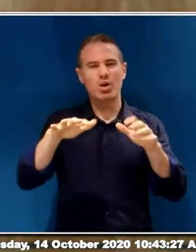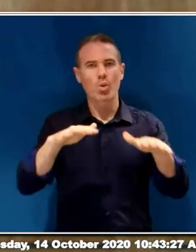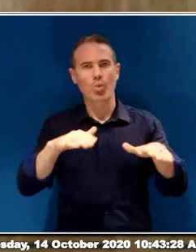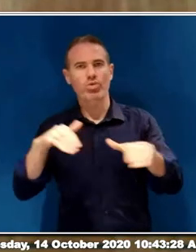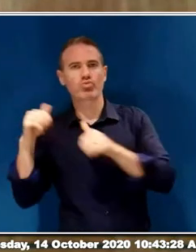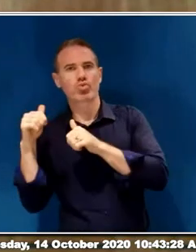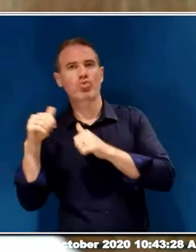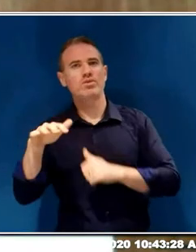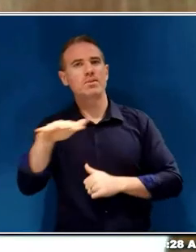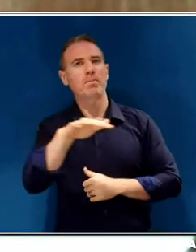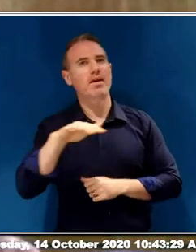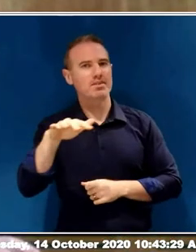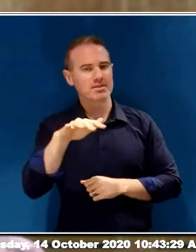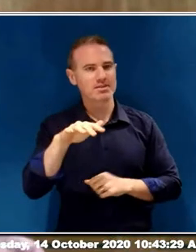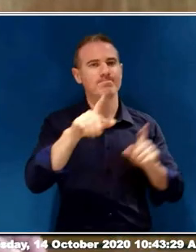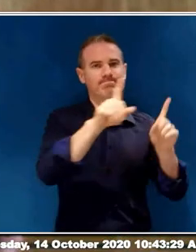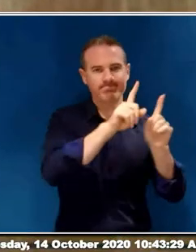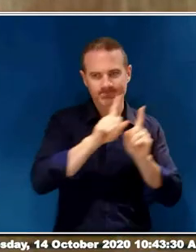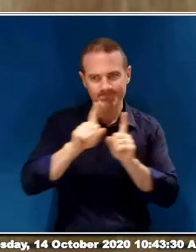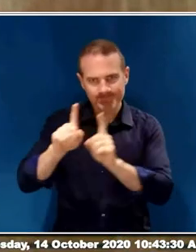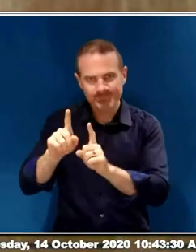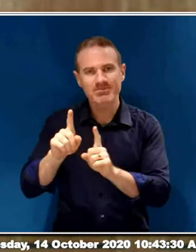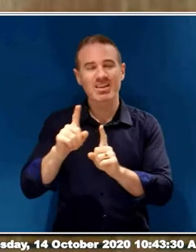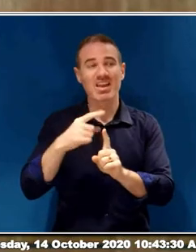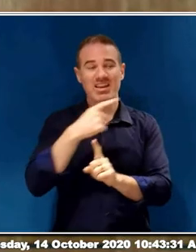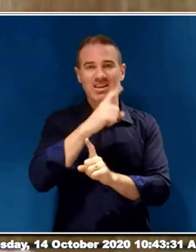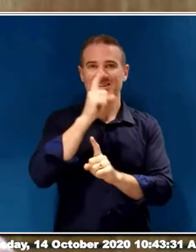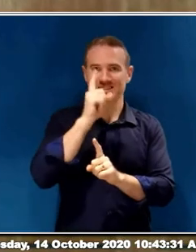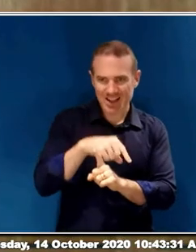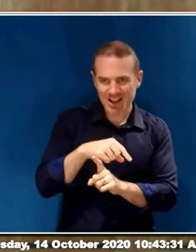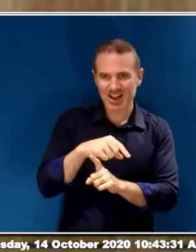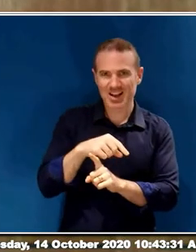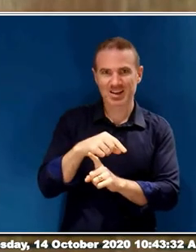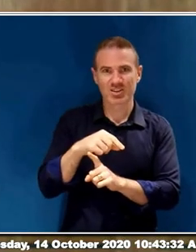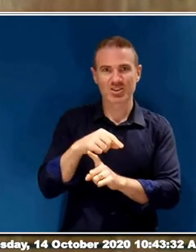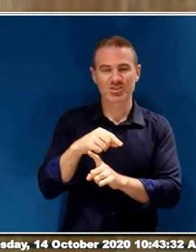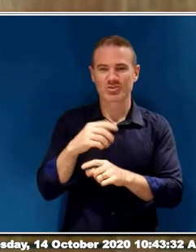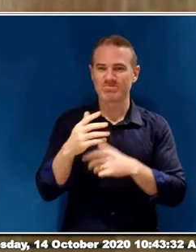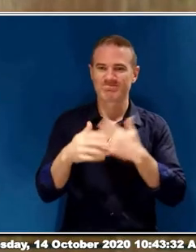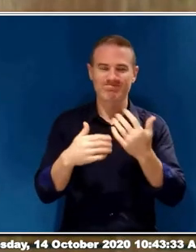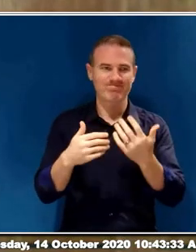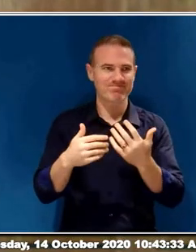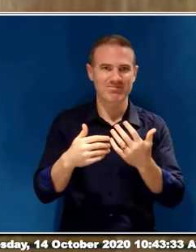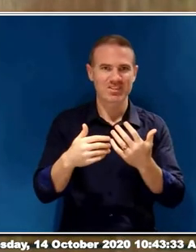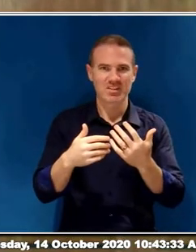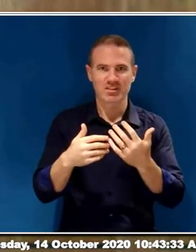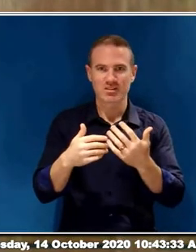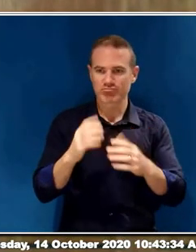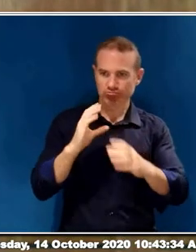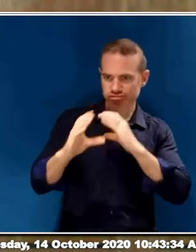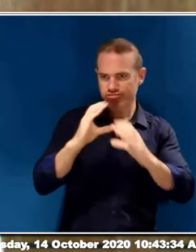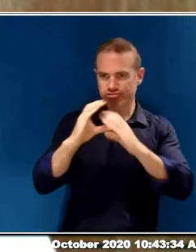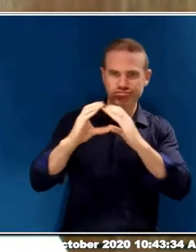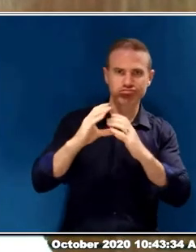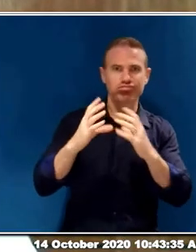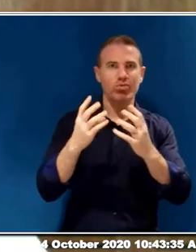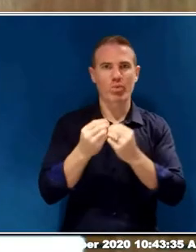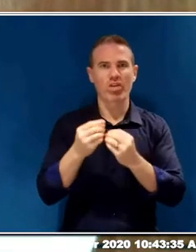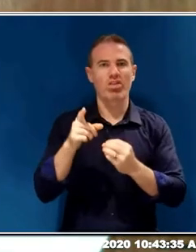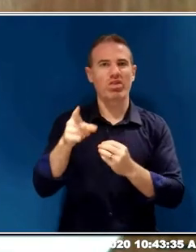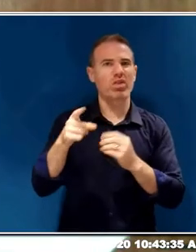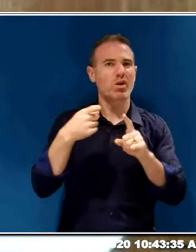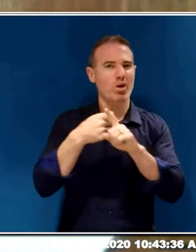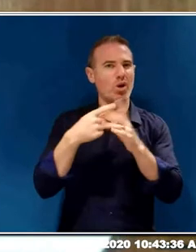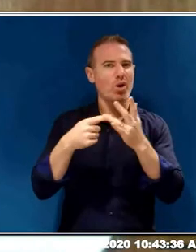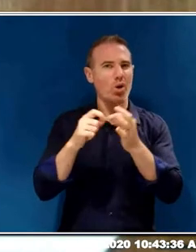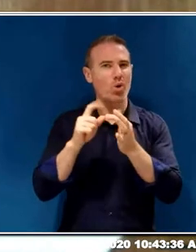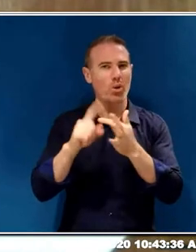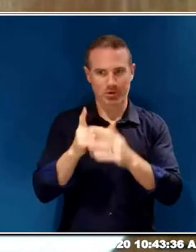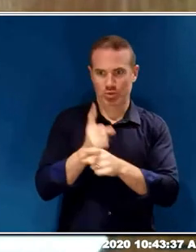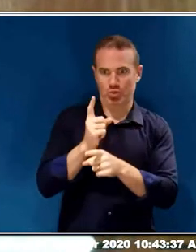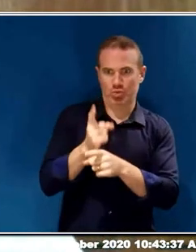to engage in a verbal conversation with Kobe, again breaking his plan.